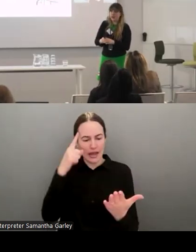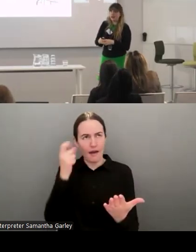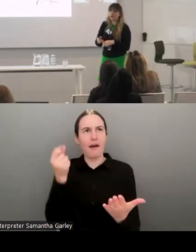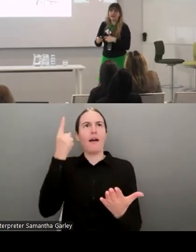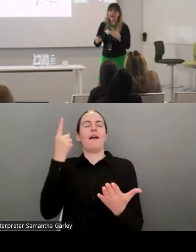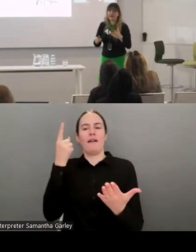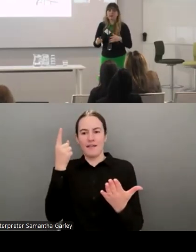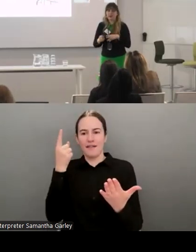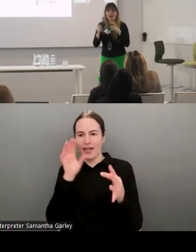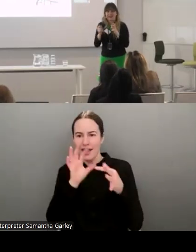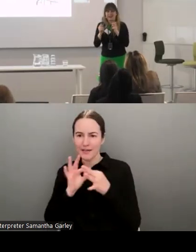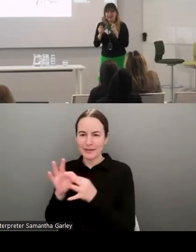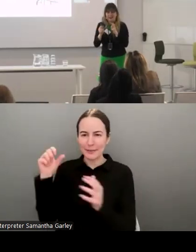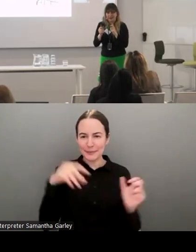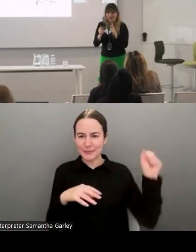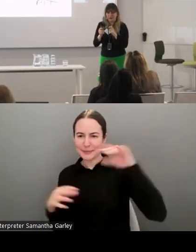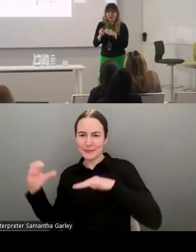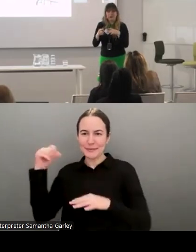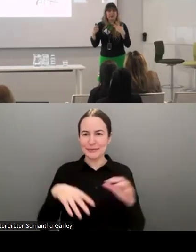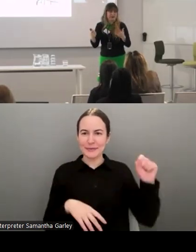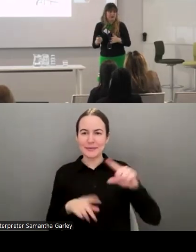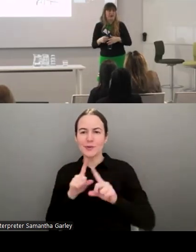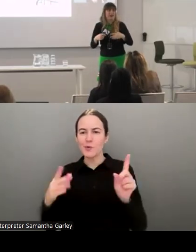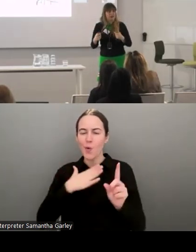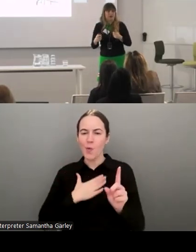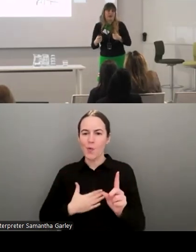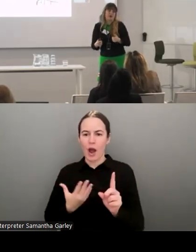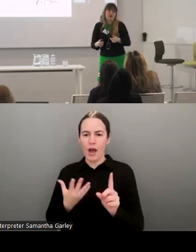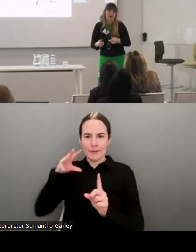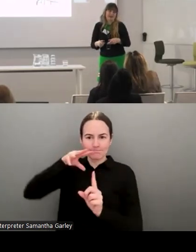And so the idea was not to isolate the individual, but instead try to like, okay, what do we actually